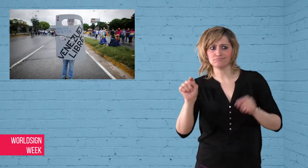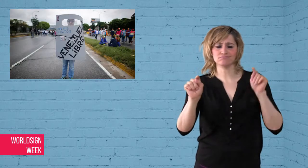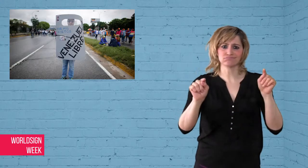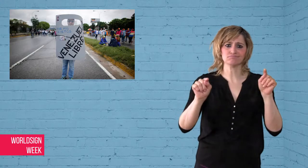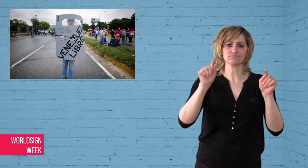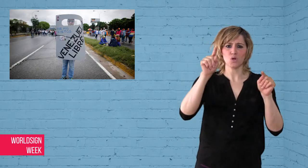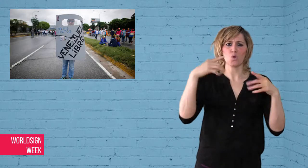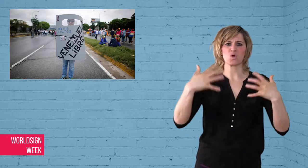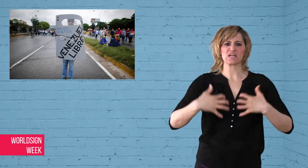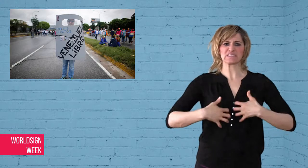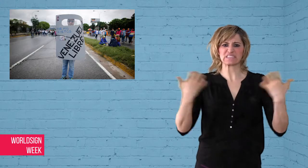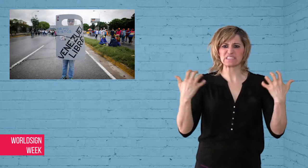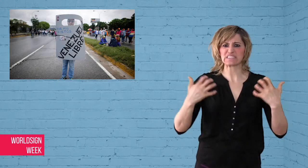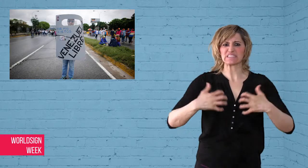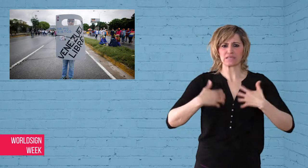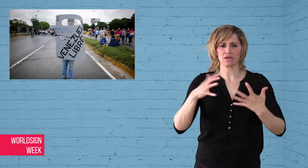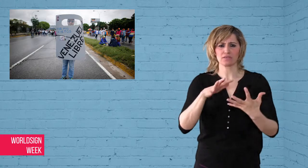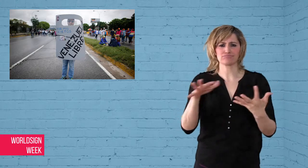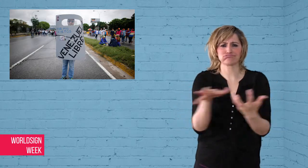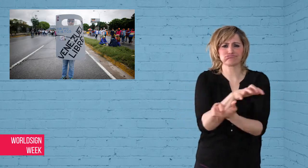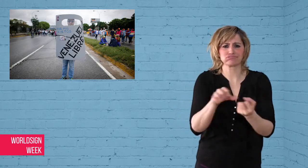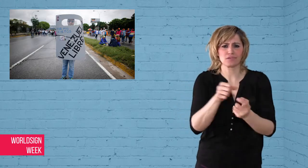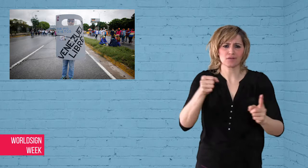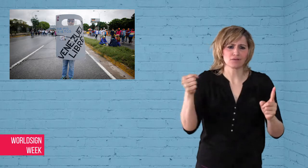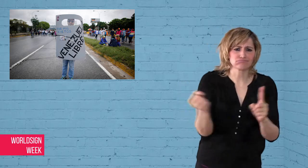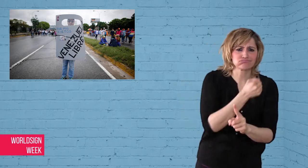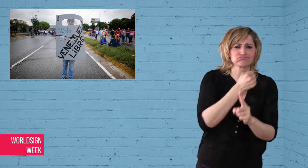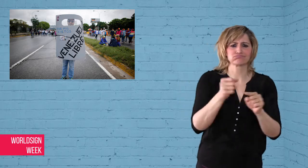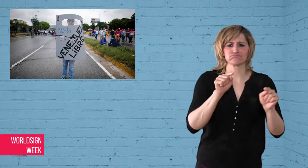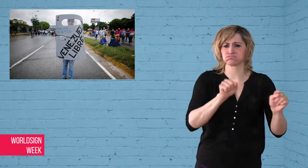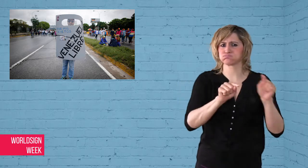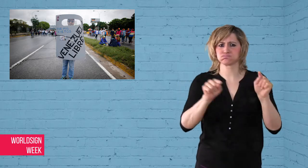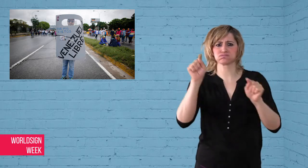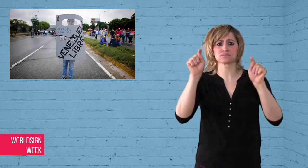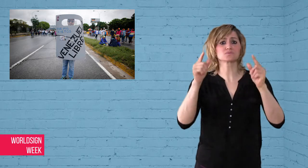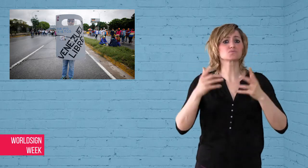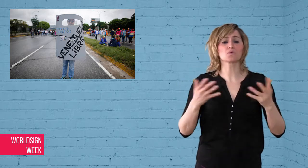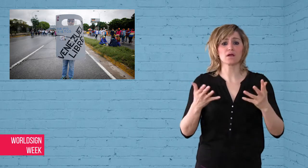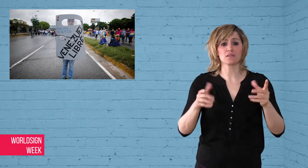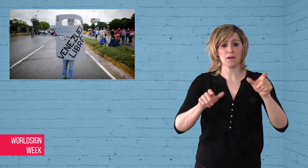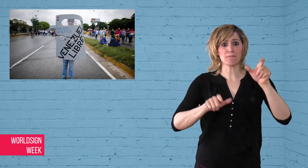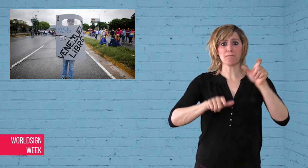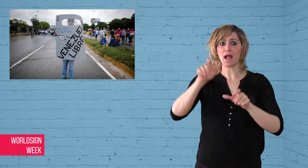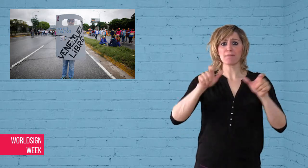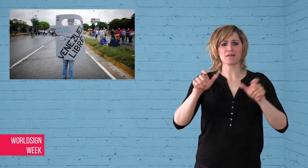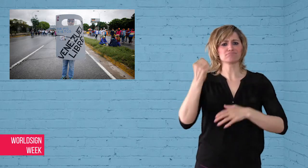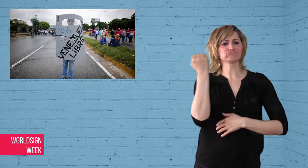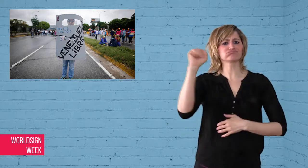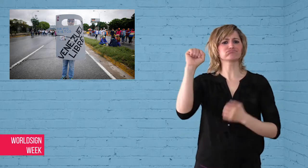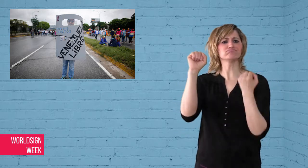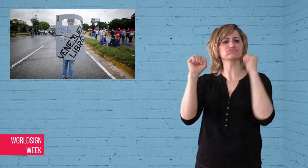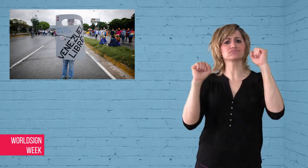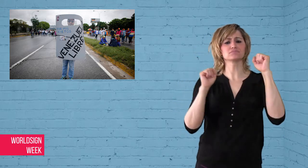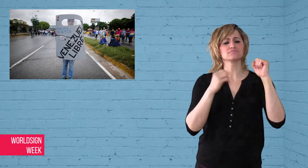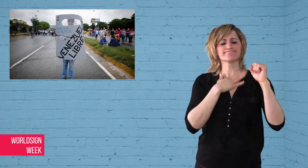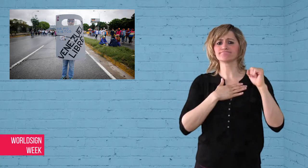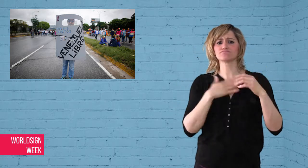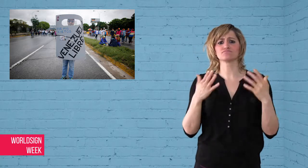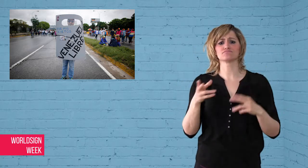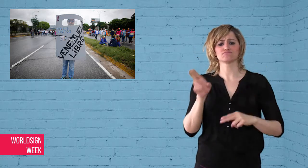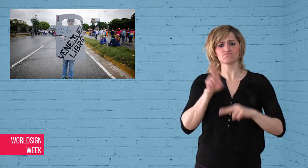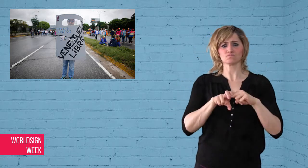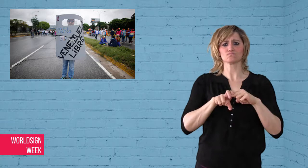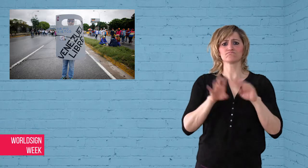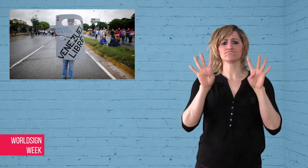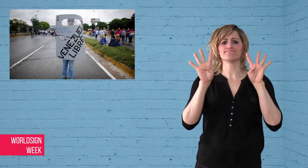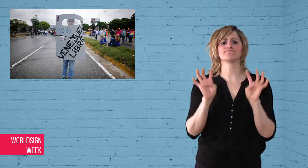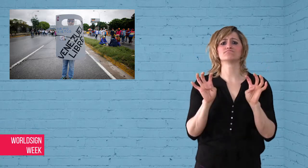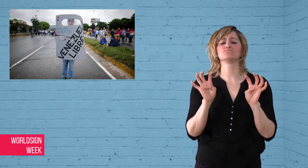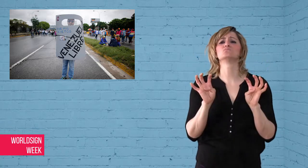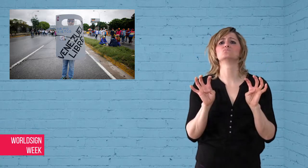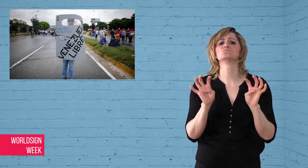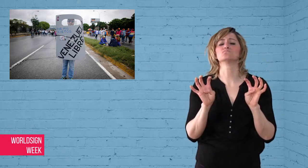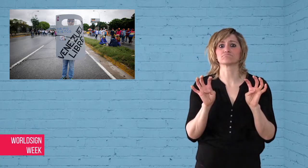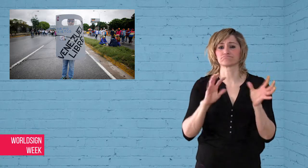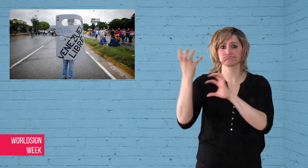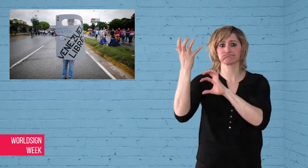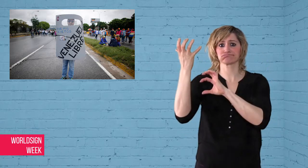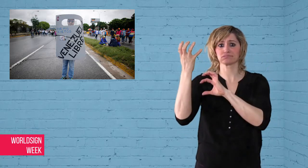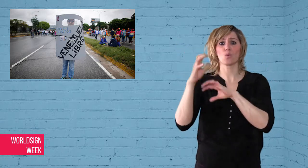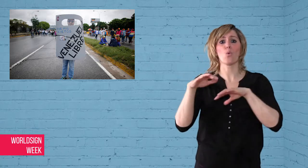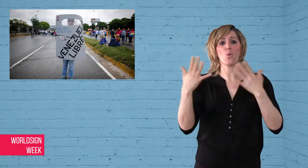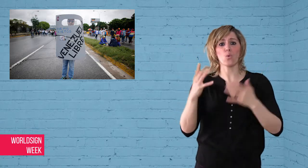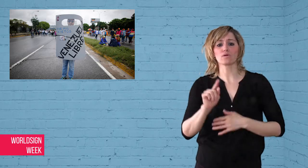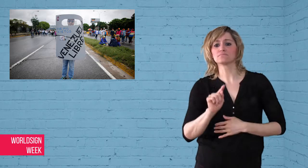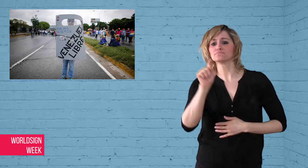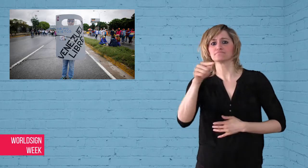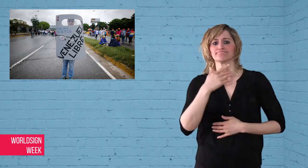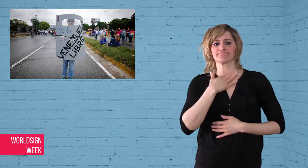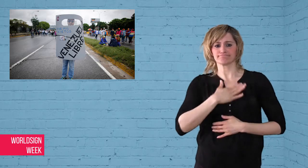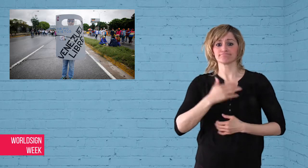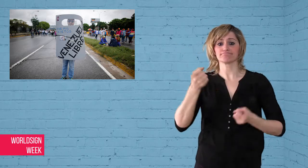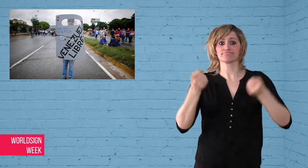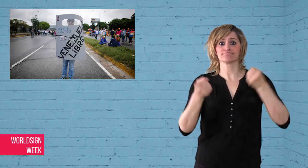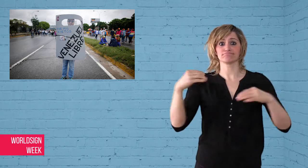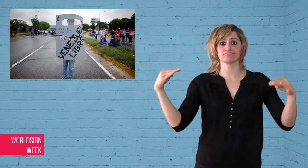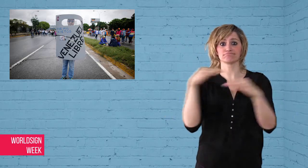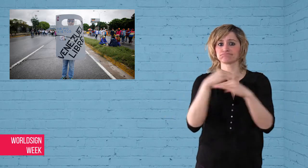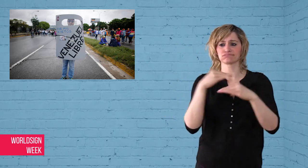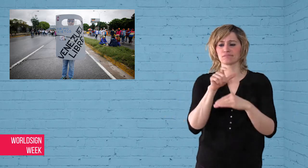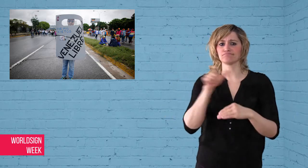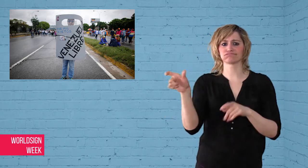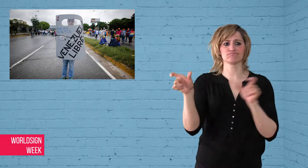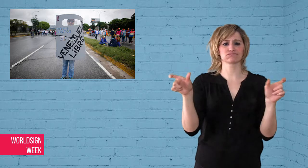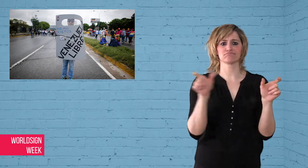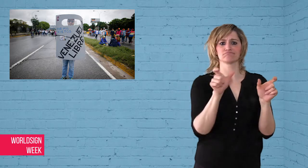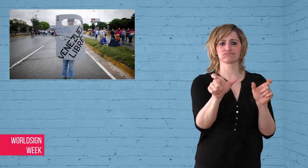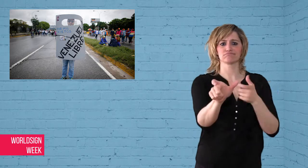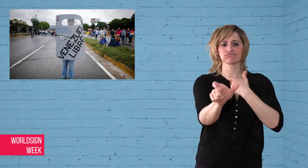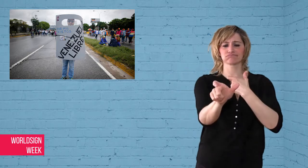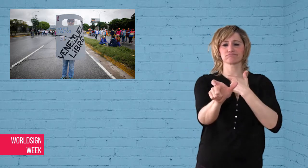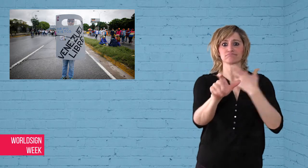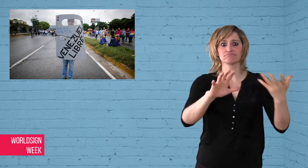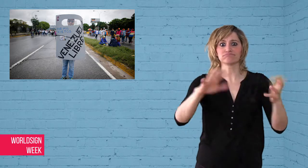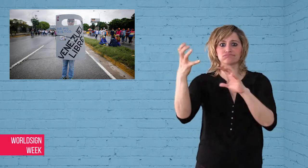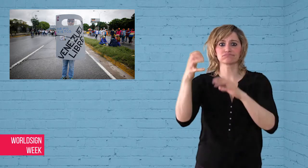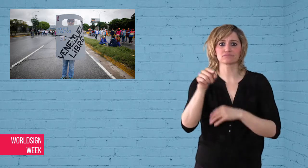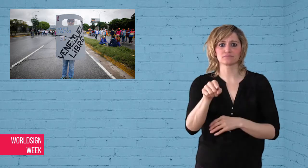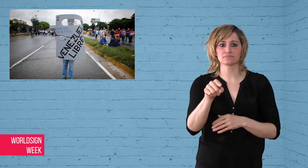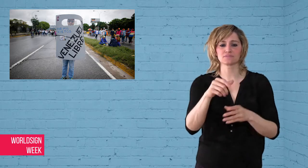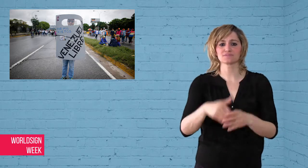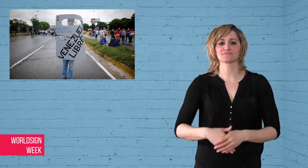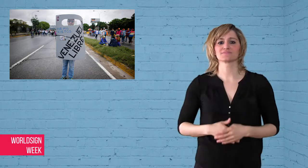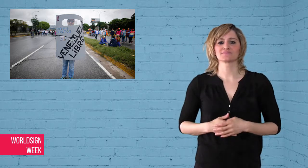when protesters held sit-ins and roadblocks.